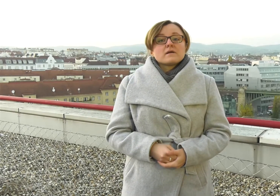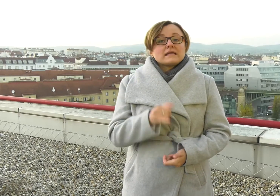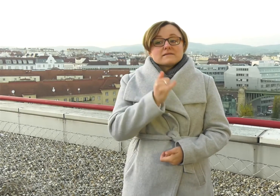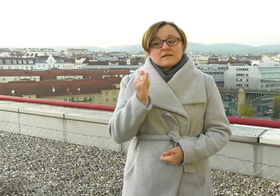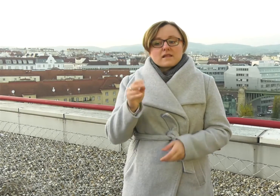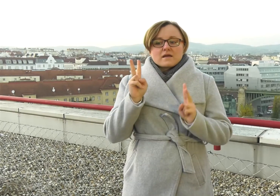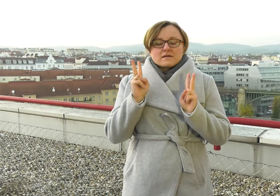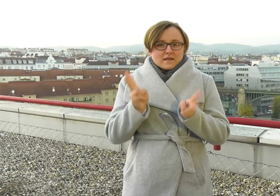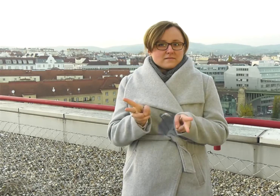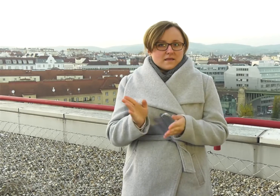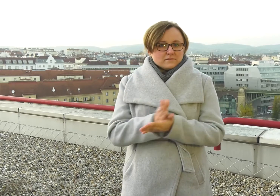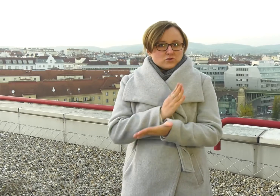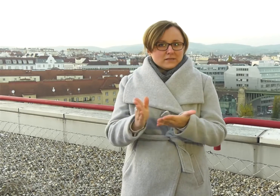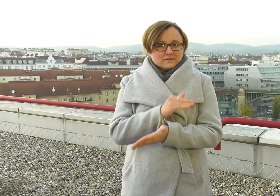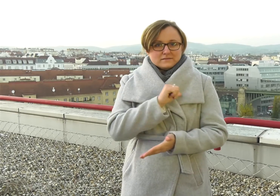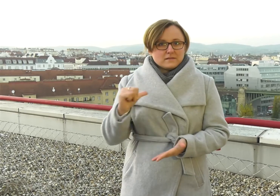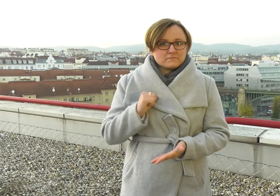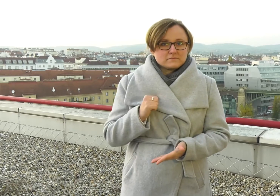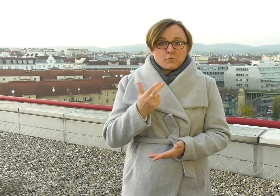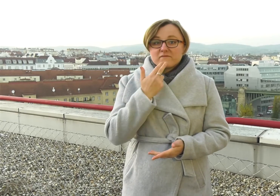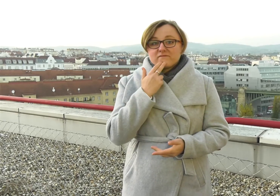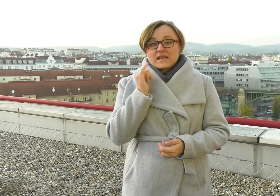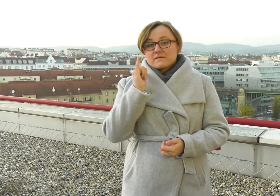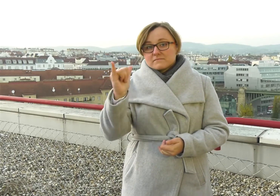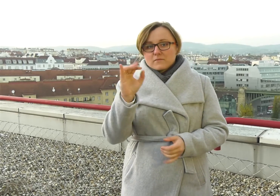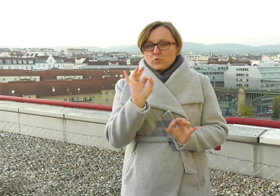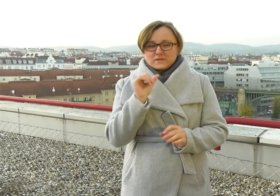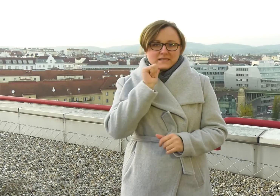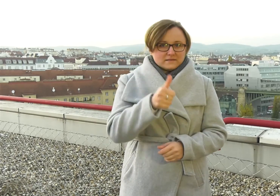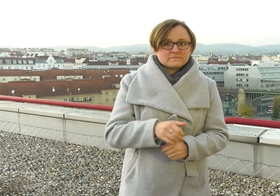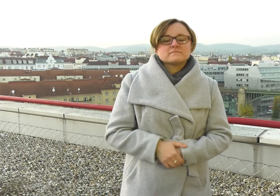Everyone can decide for themselves, if he/she wants to go on that journey, or not.